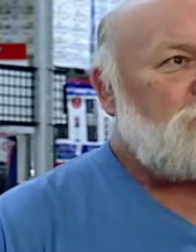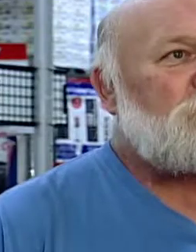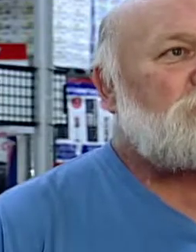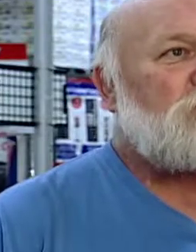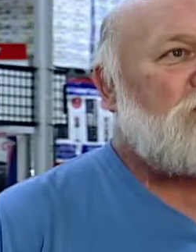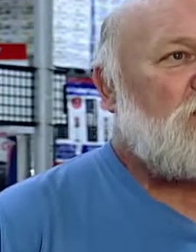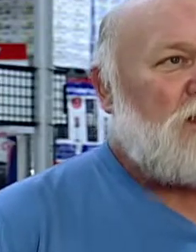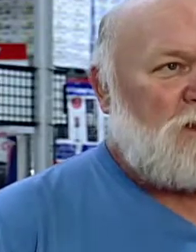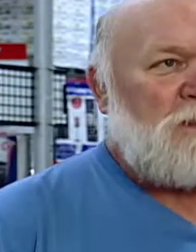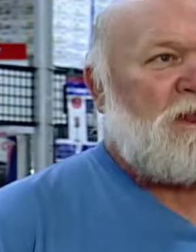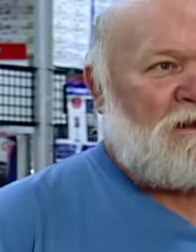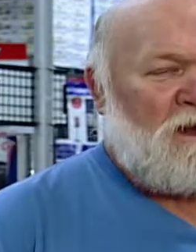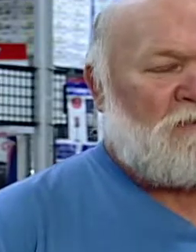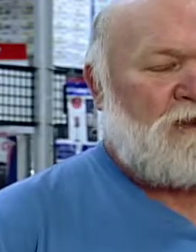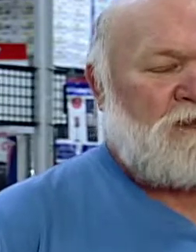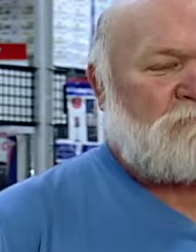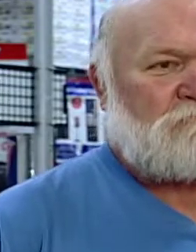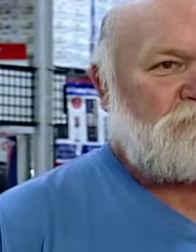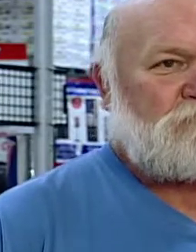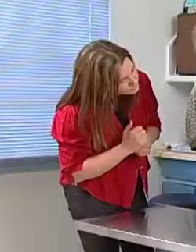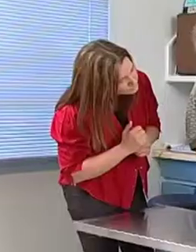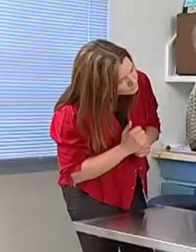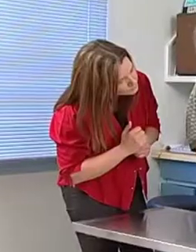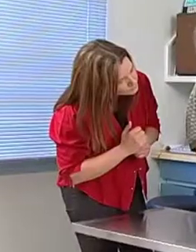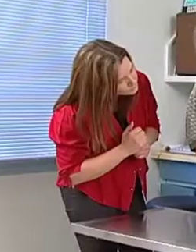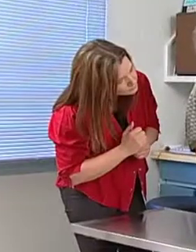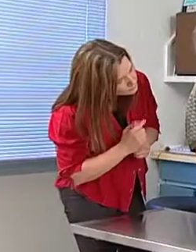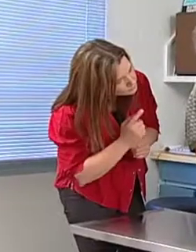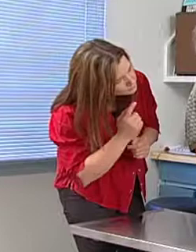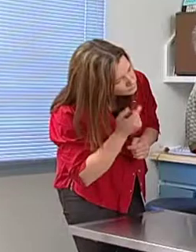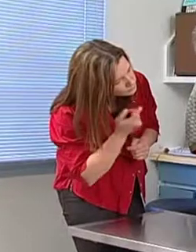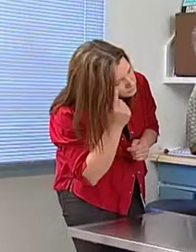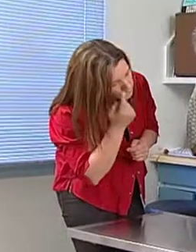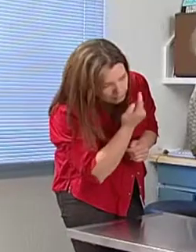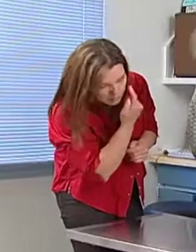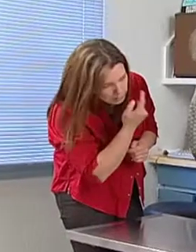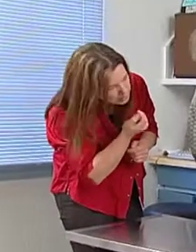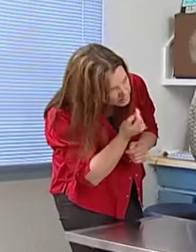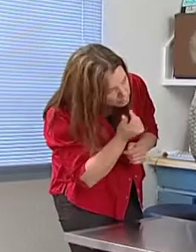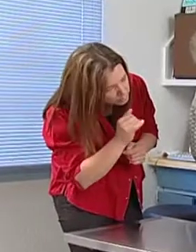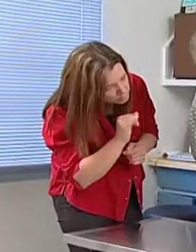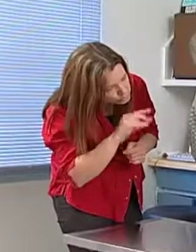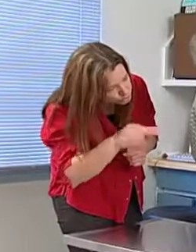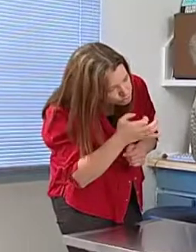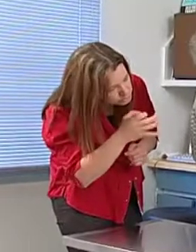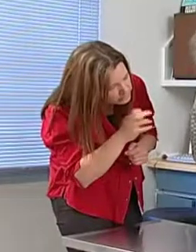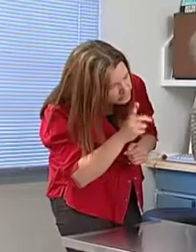Helped me out a lot on that. (Announcer) Vocational Rehabilitation also offers